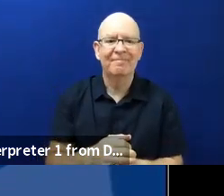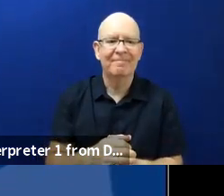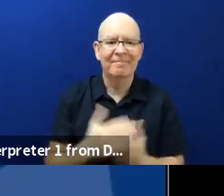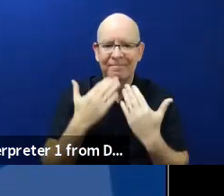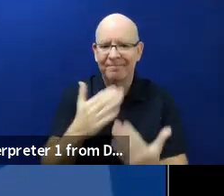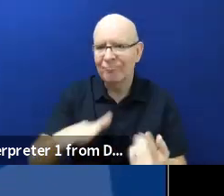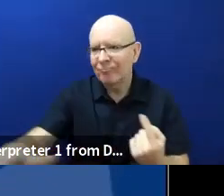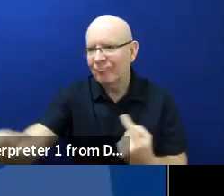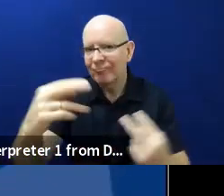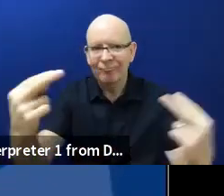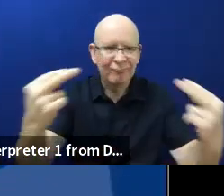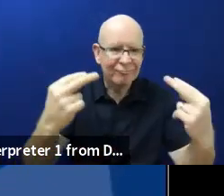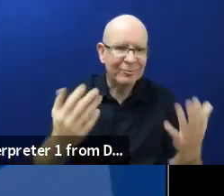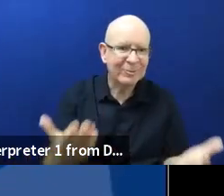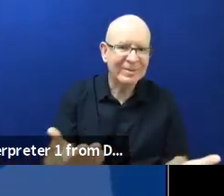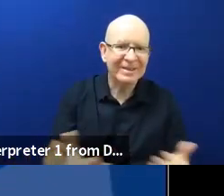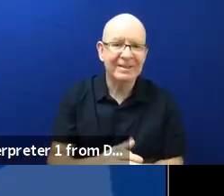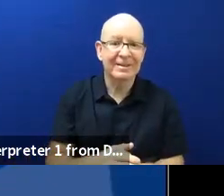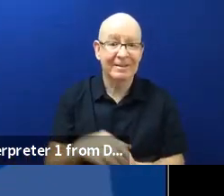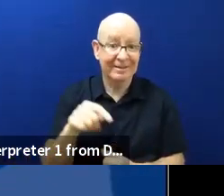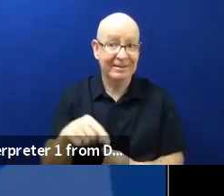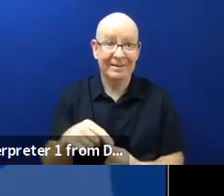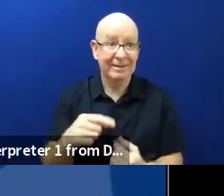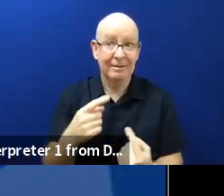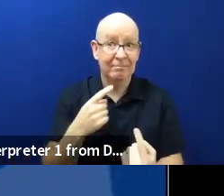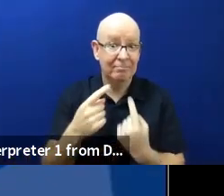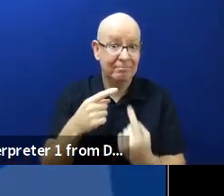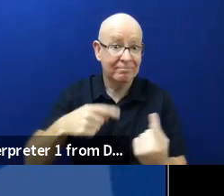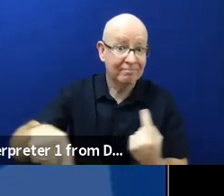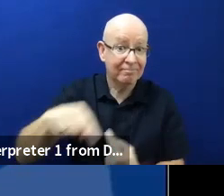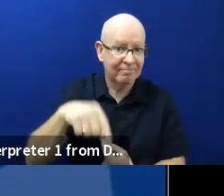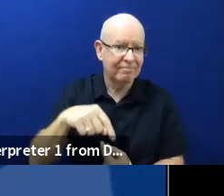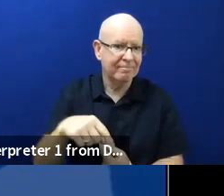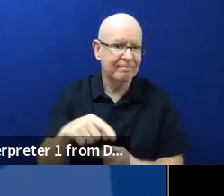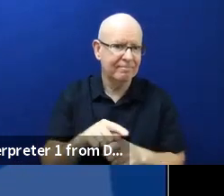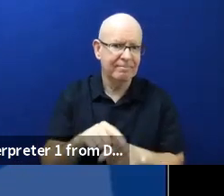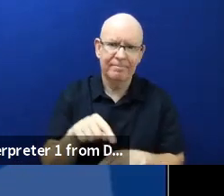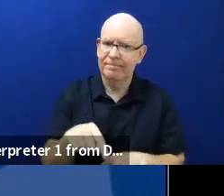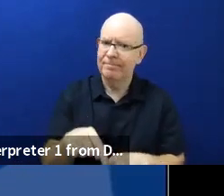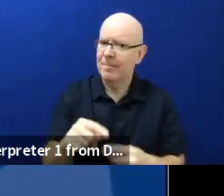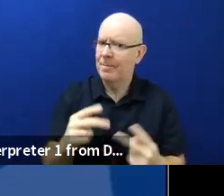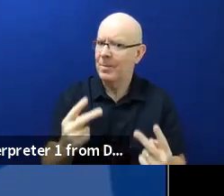away from a focus on incapacity to work, towards a focus on support to inclusion.